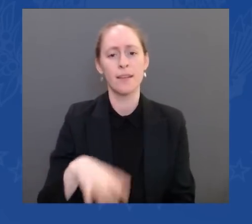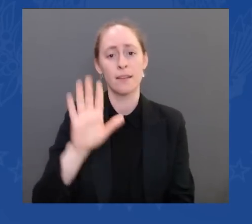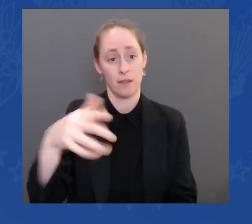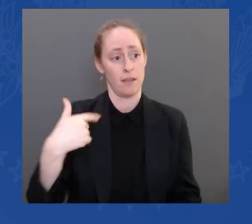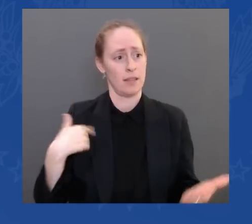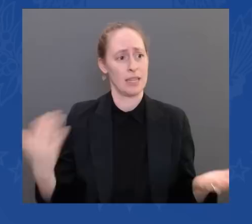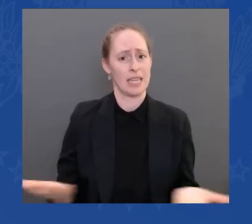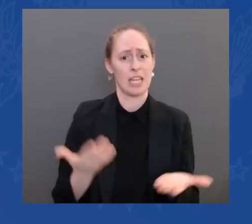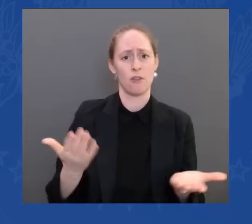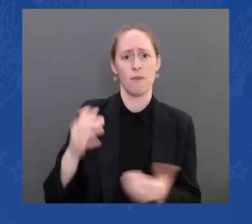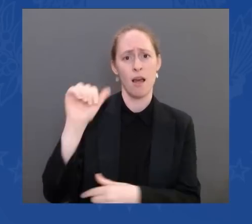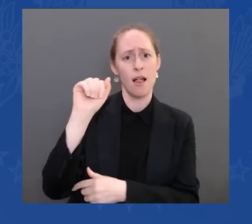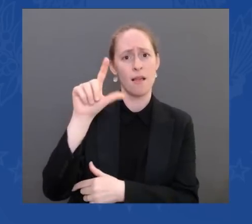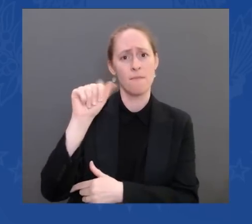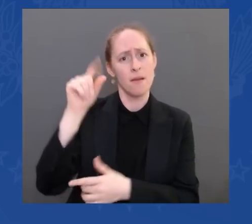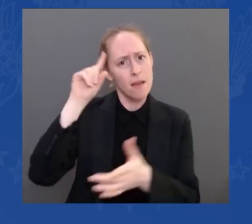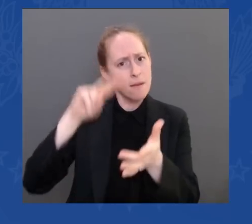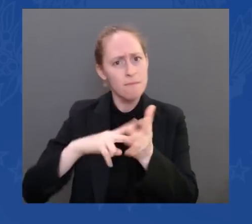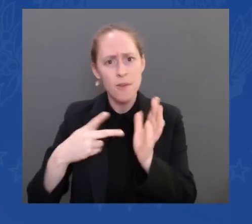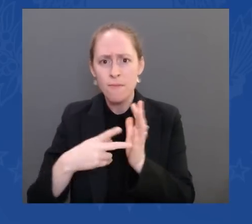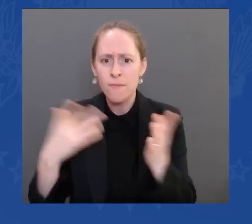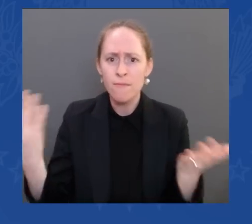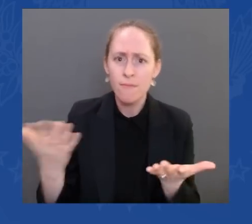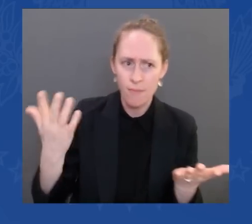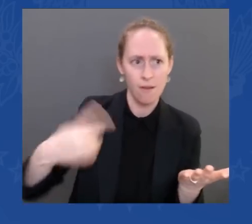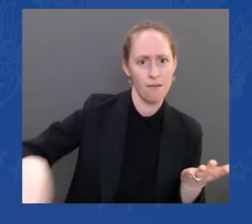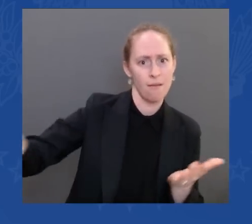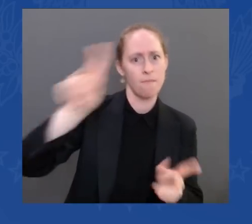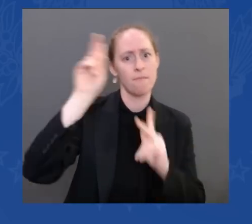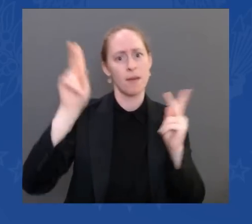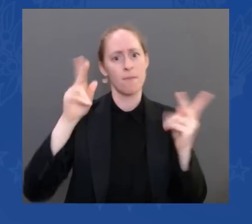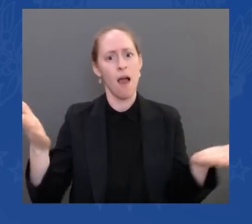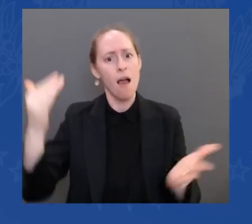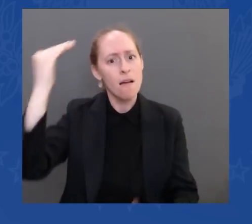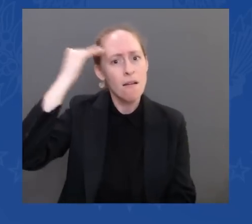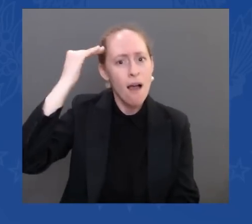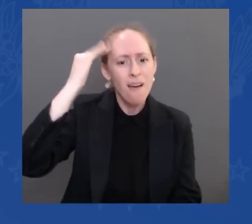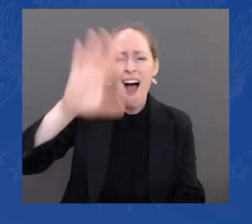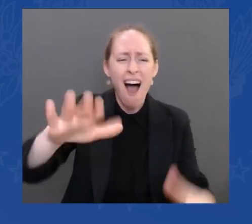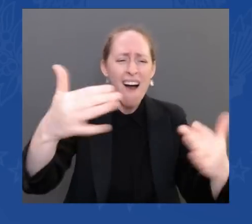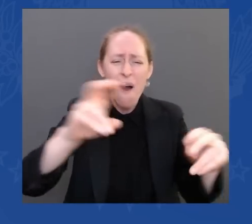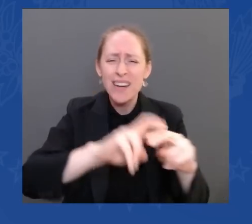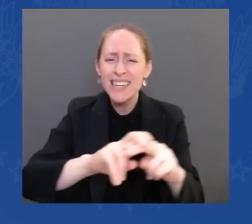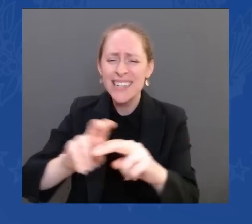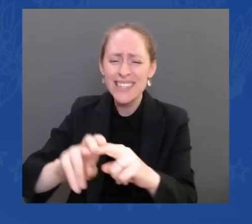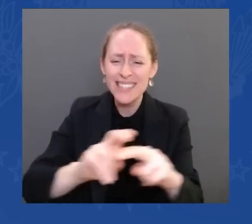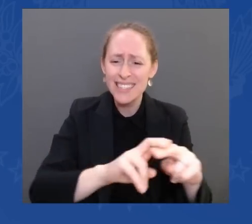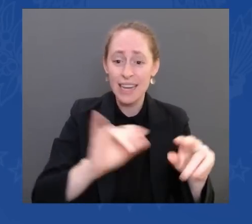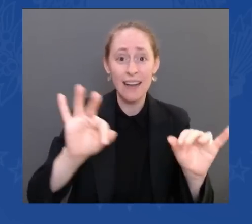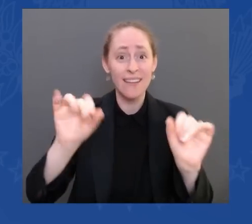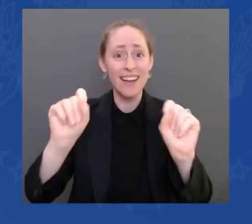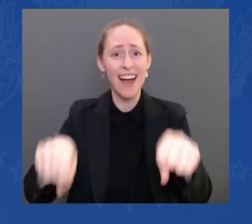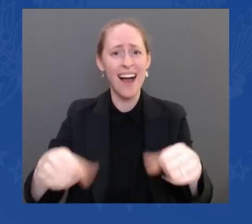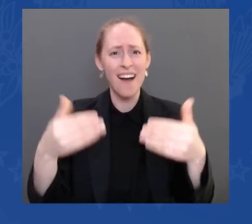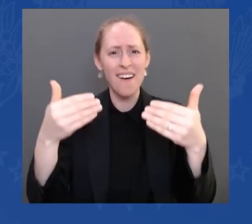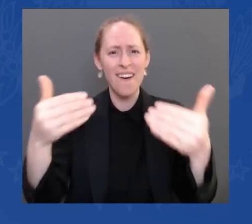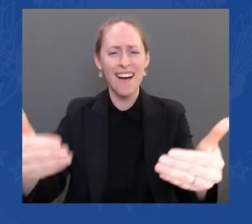And, by the way, if you have a seat, please take it. By the way, sometimes -- the press is always fair with me,